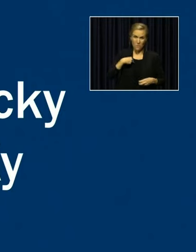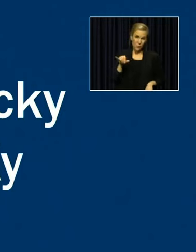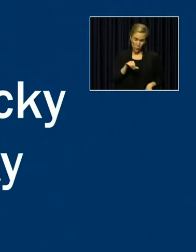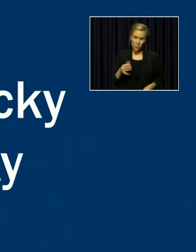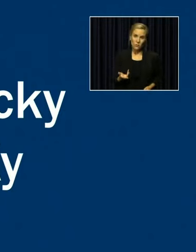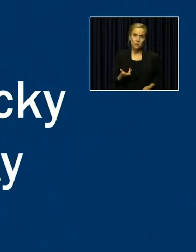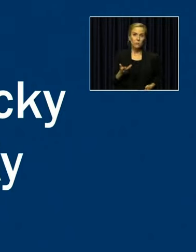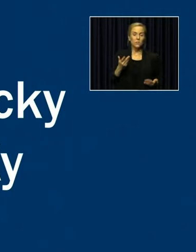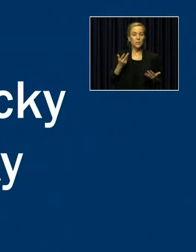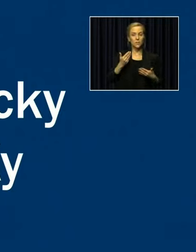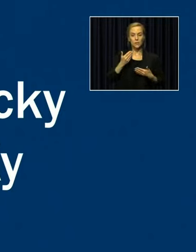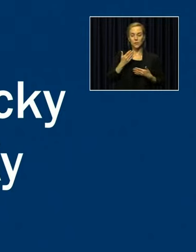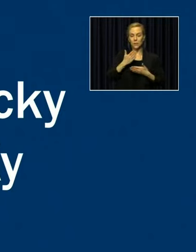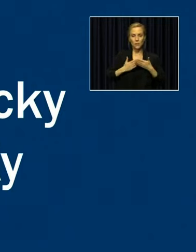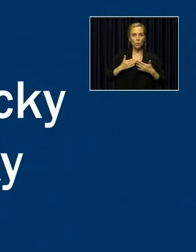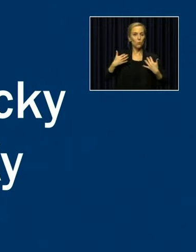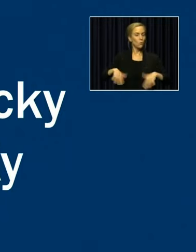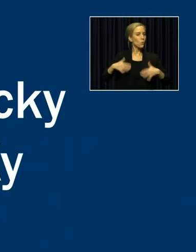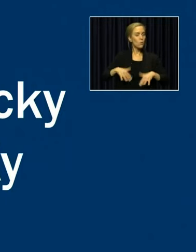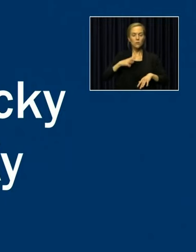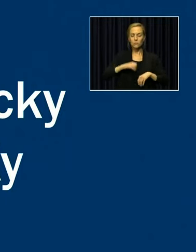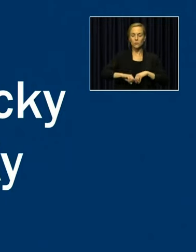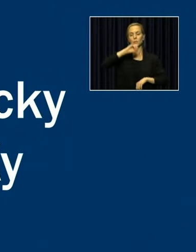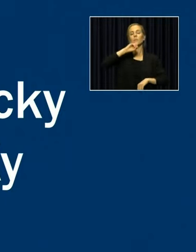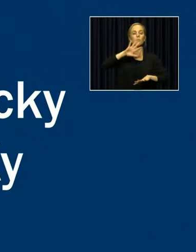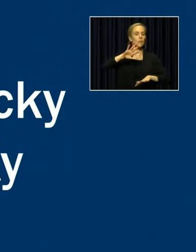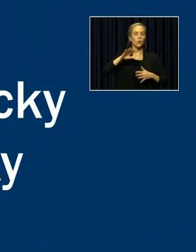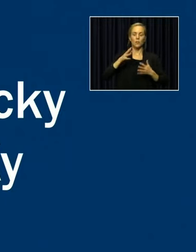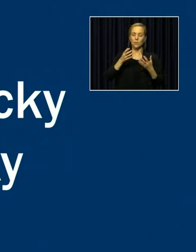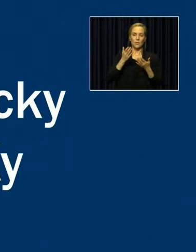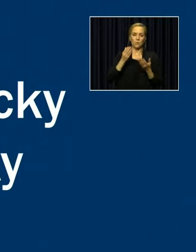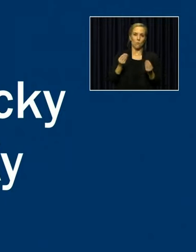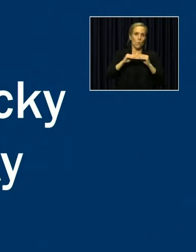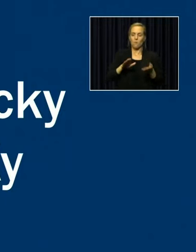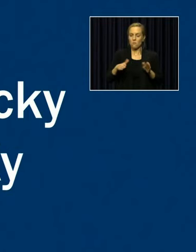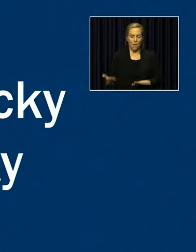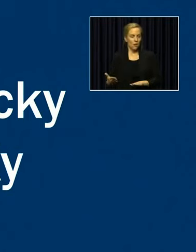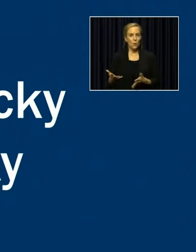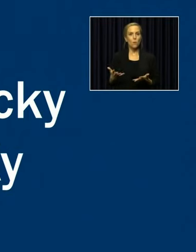VERY POSITIVE MESSAGE THAT'S OUT THERE.